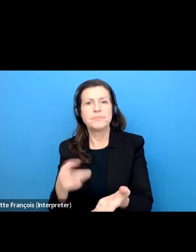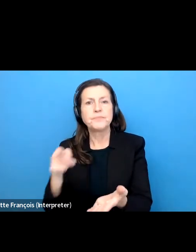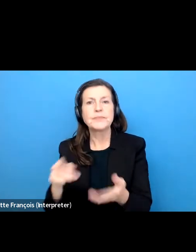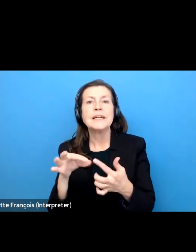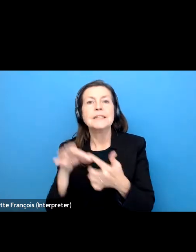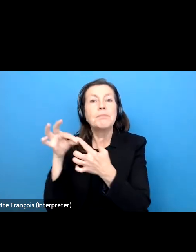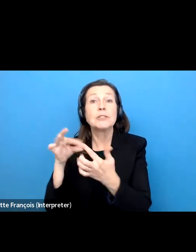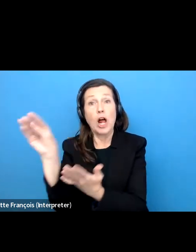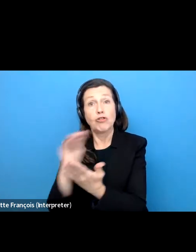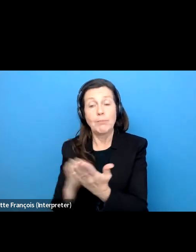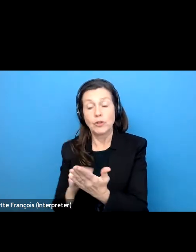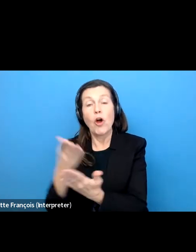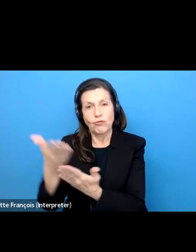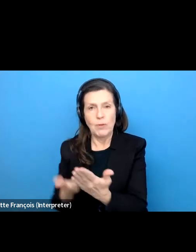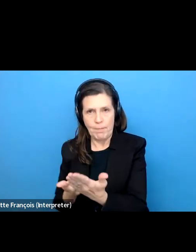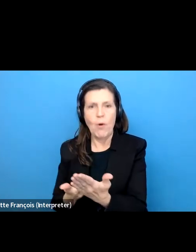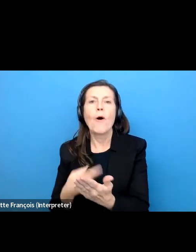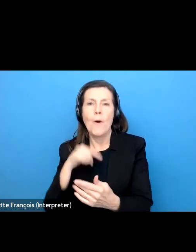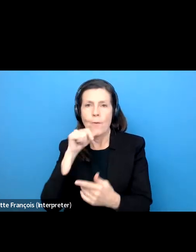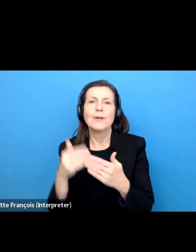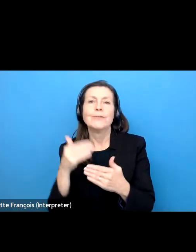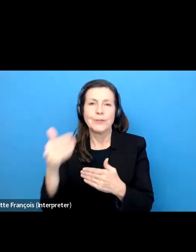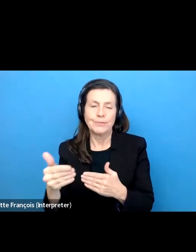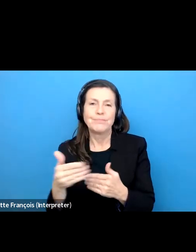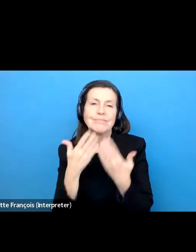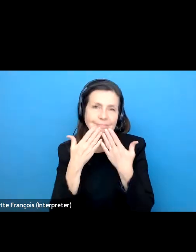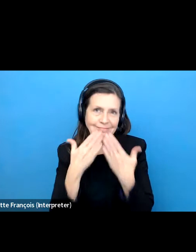We are going to give the floor now to Dalia Leinarte,